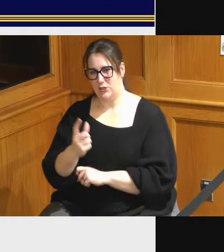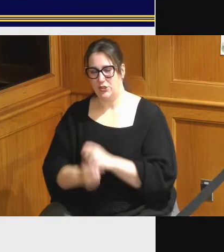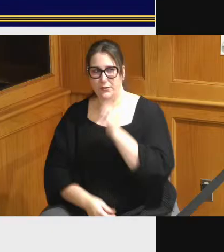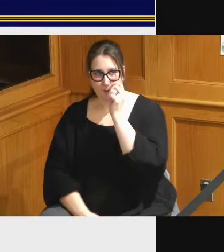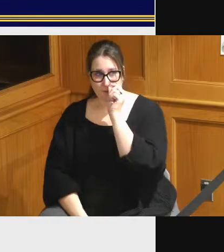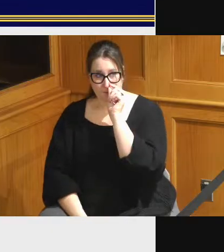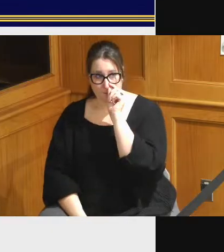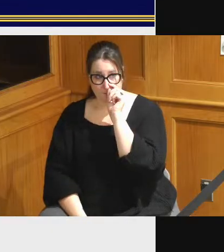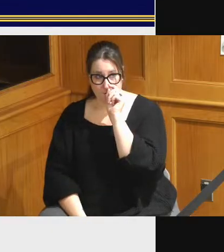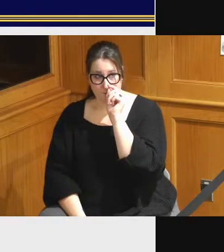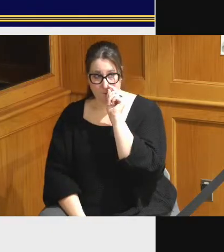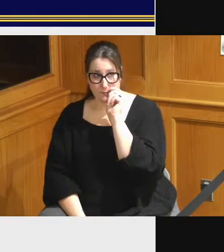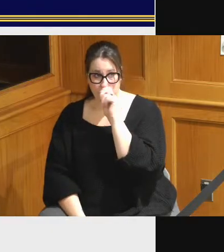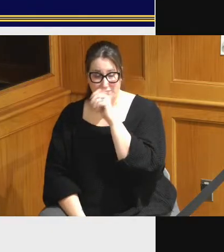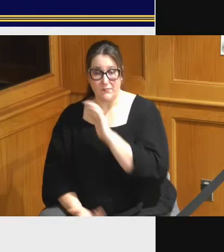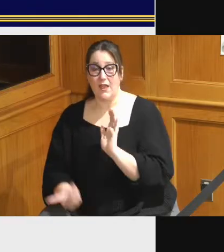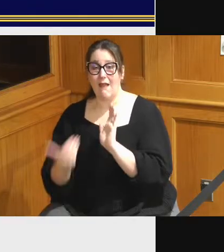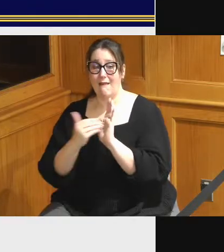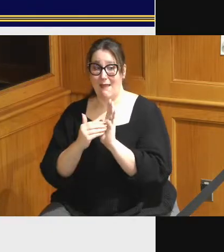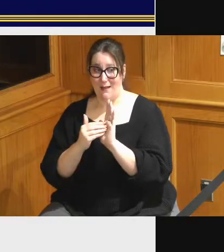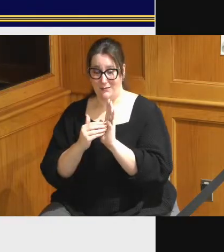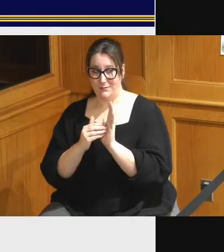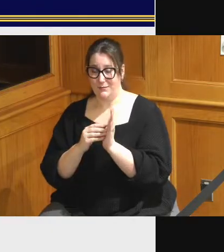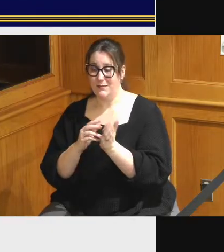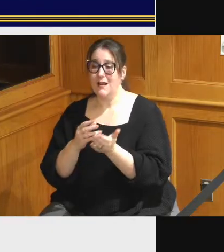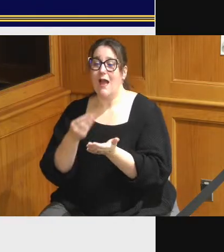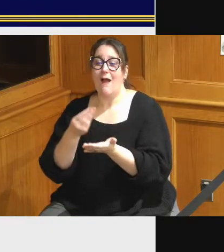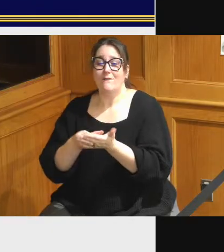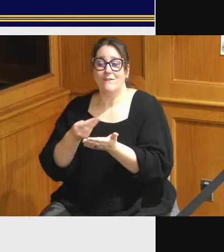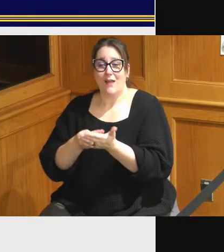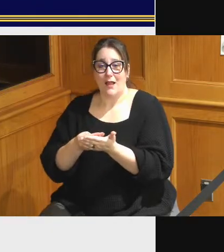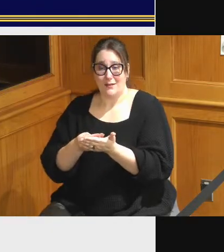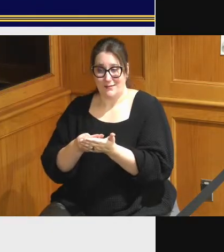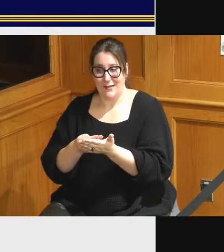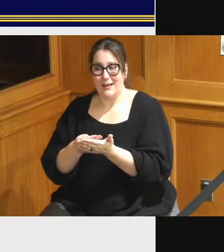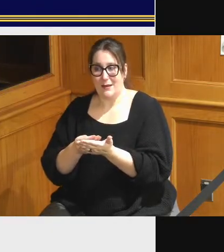And again, those have been funded by the Board and we super appreciate it and they're working